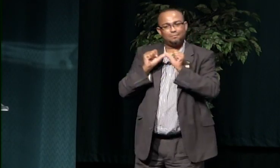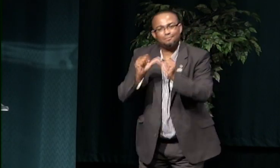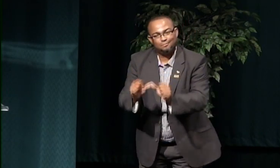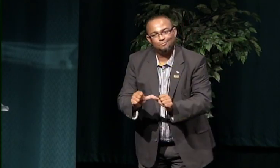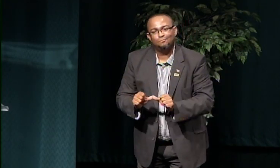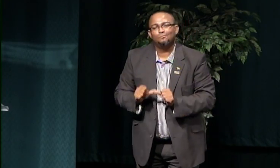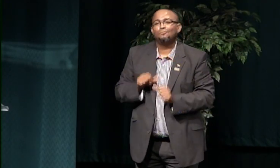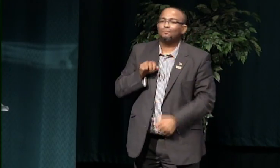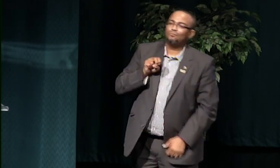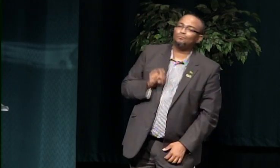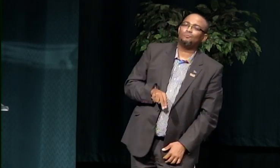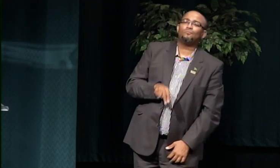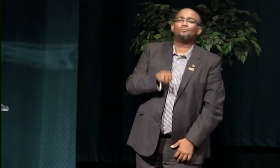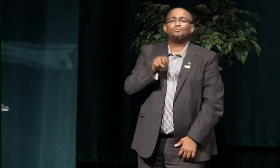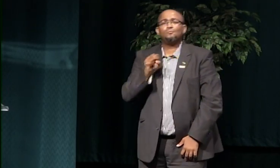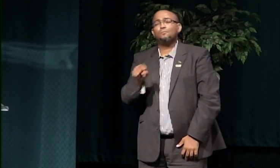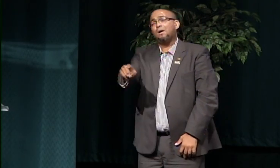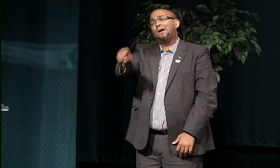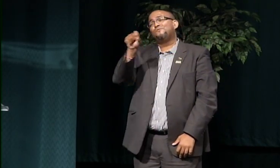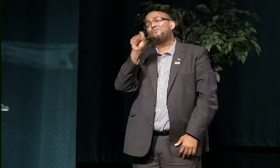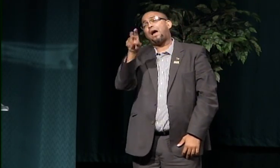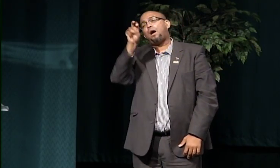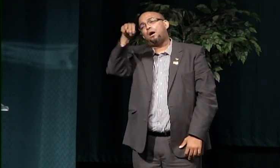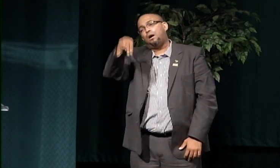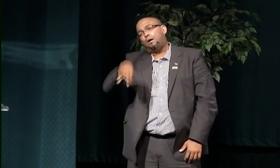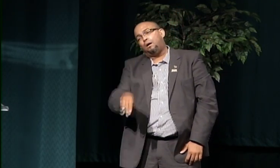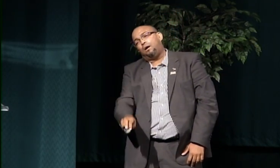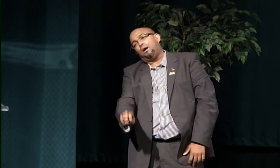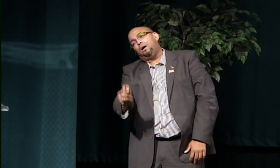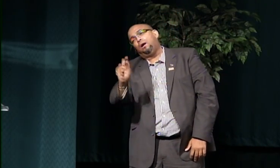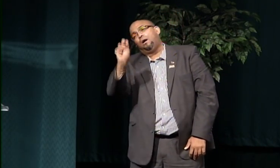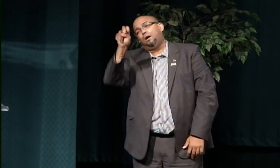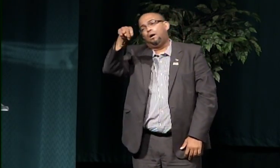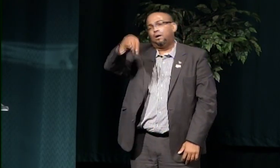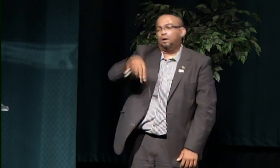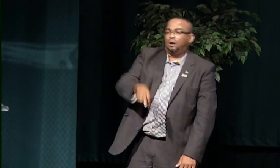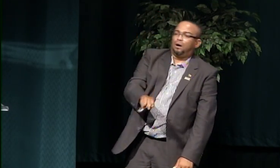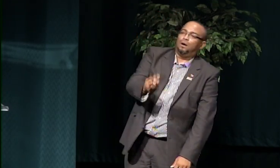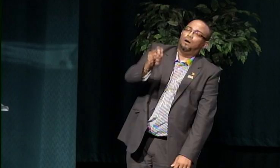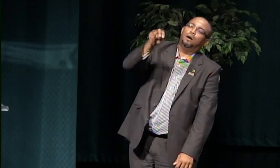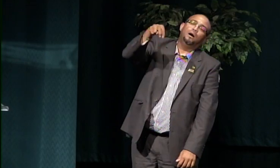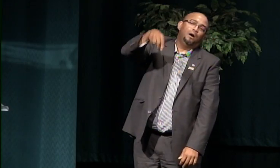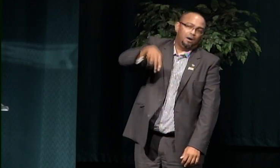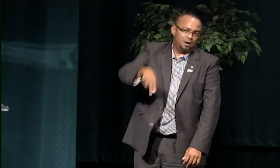It's important to remember that the fight continues. The work never ends.